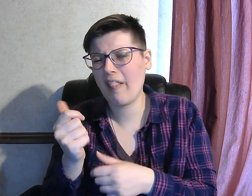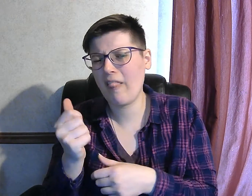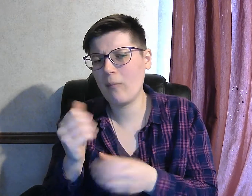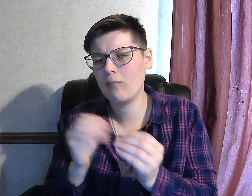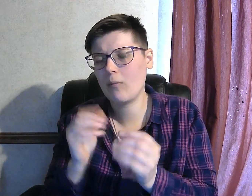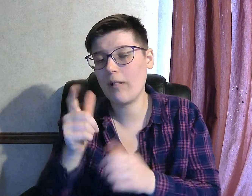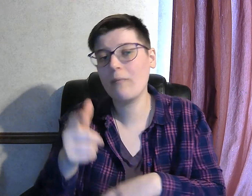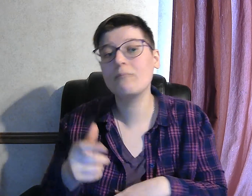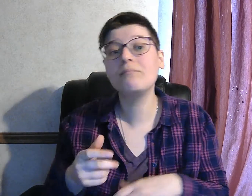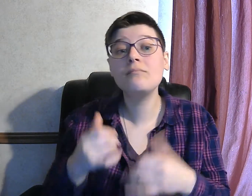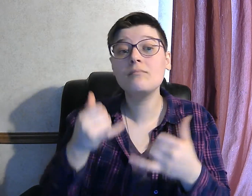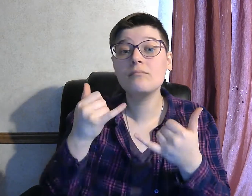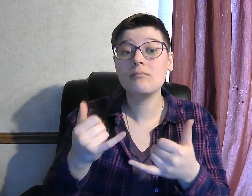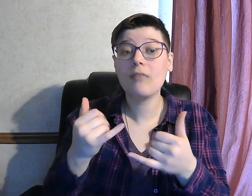I'll explain a little more on that later.